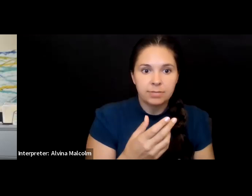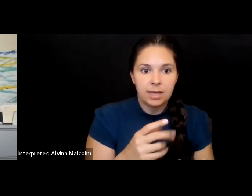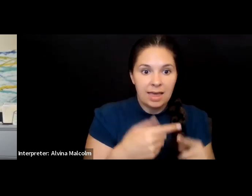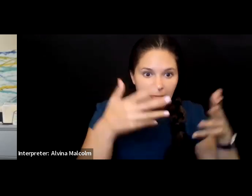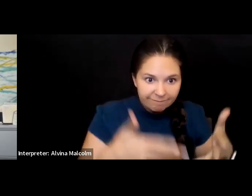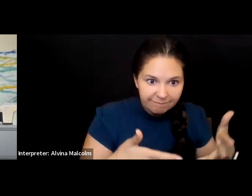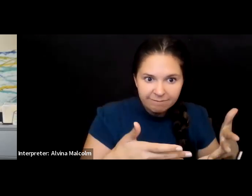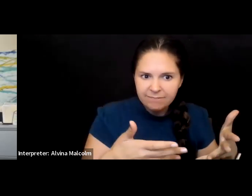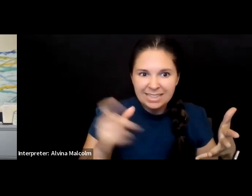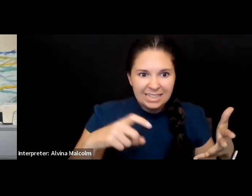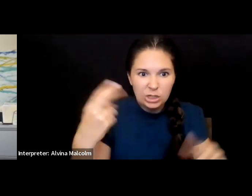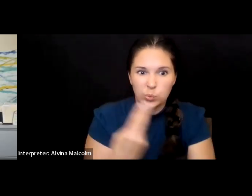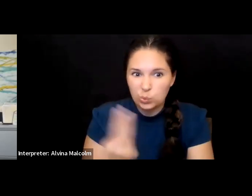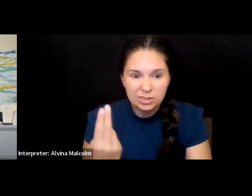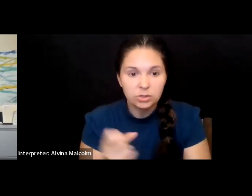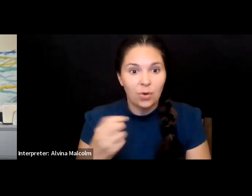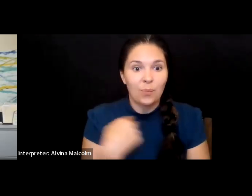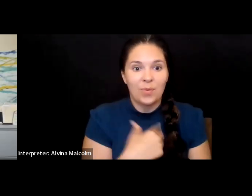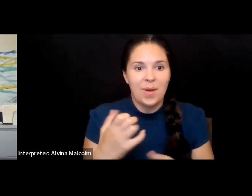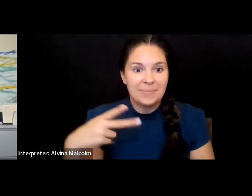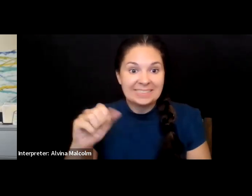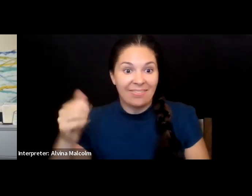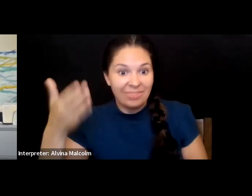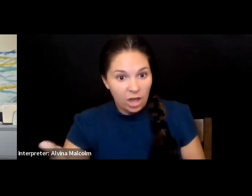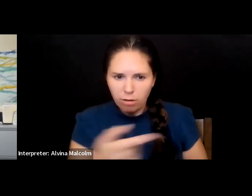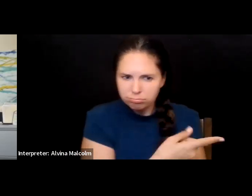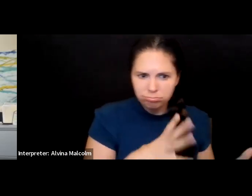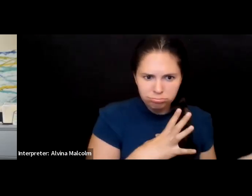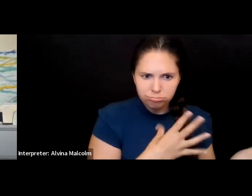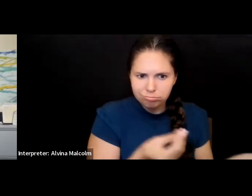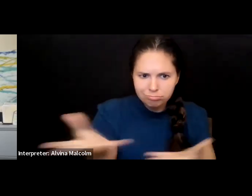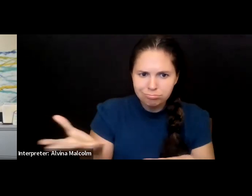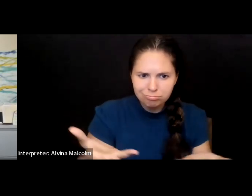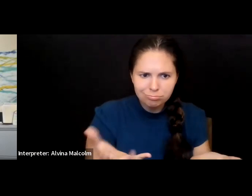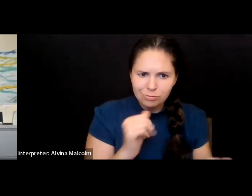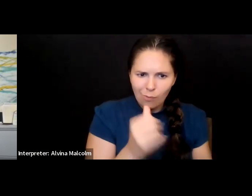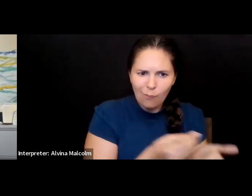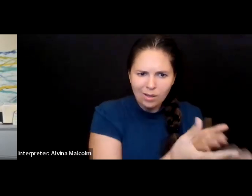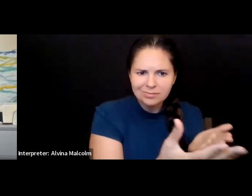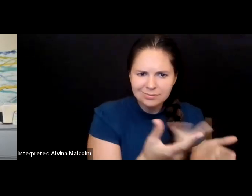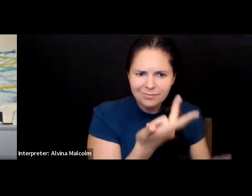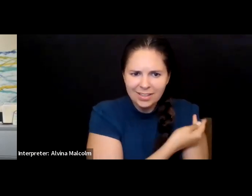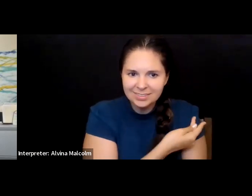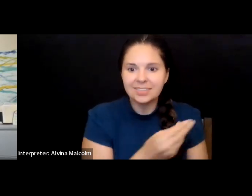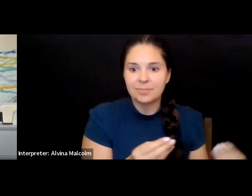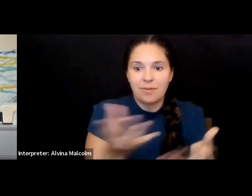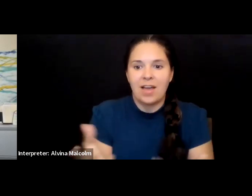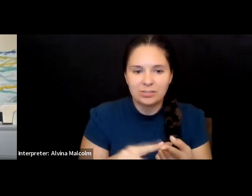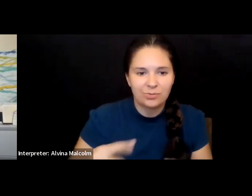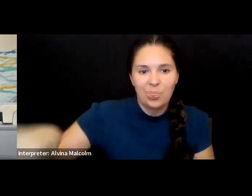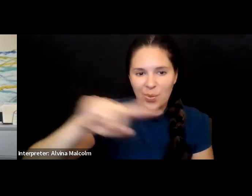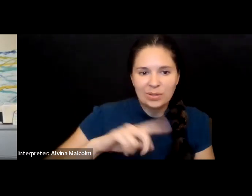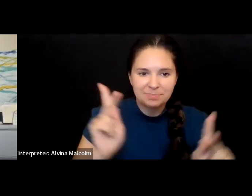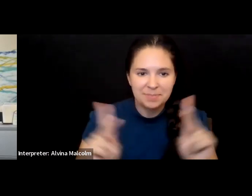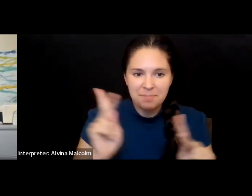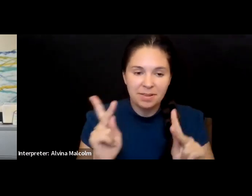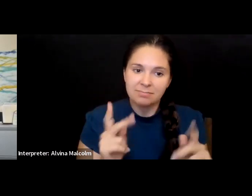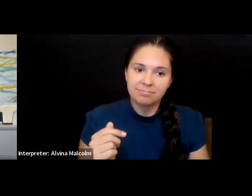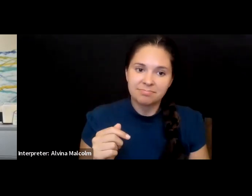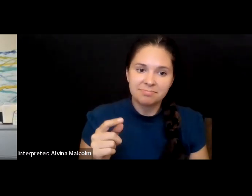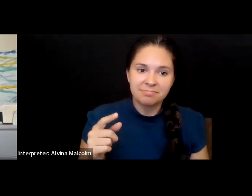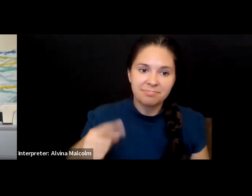out, the vaccines, they knowed to use